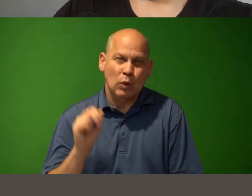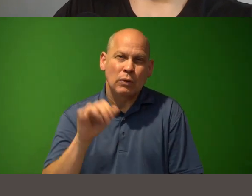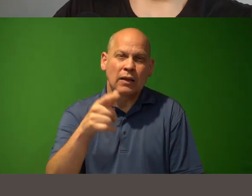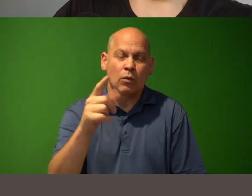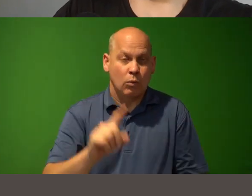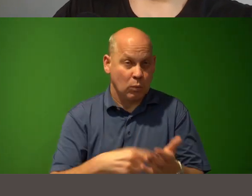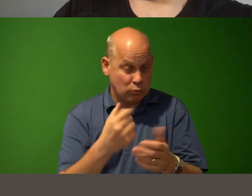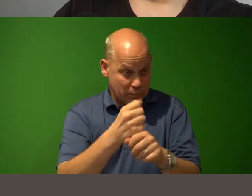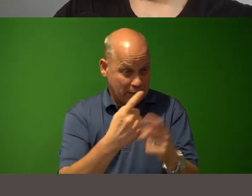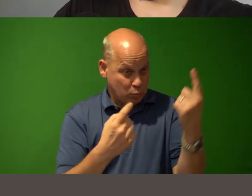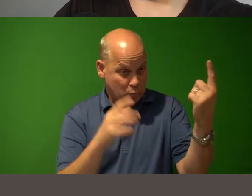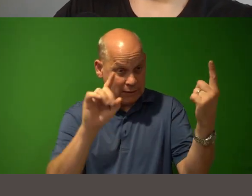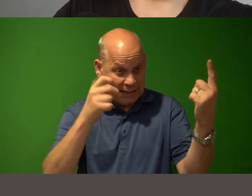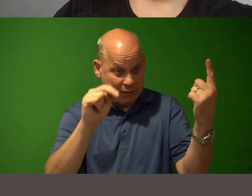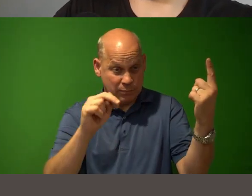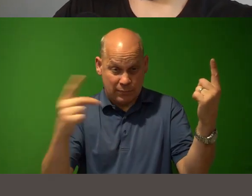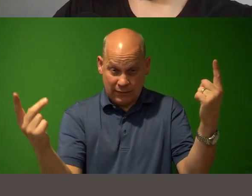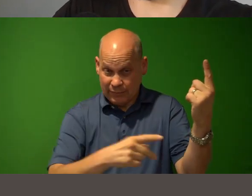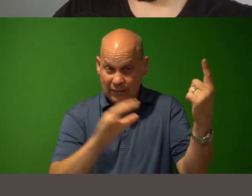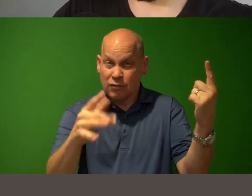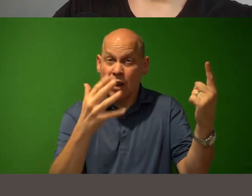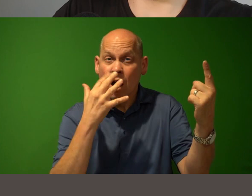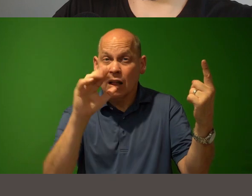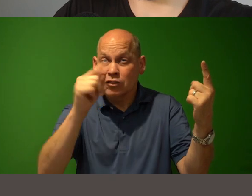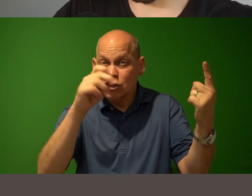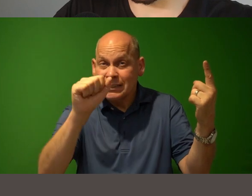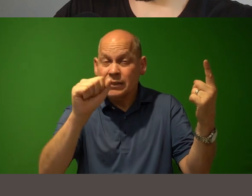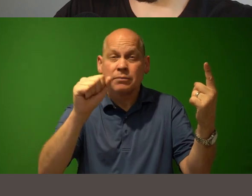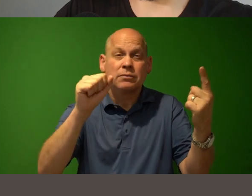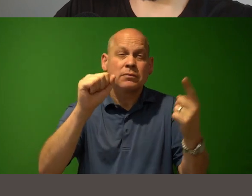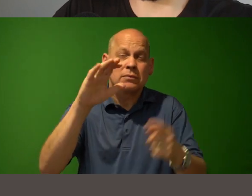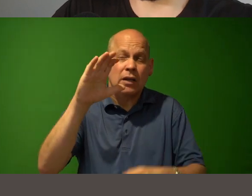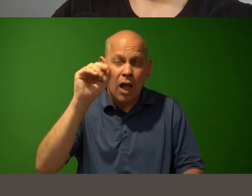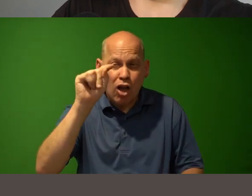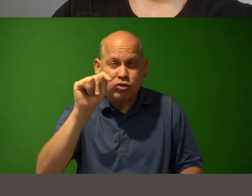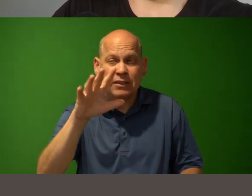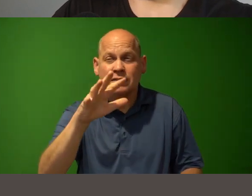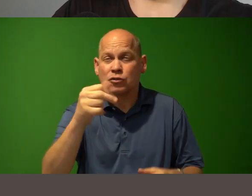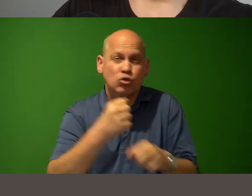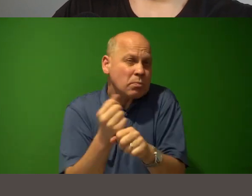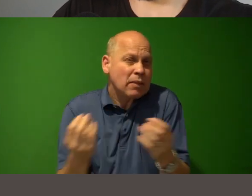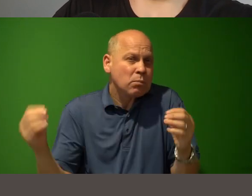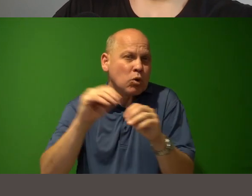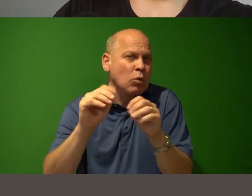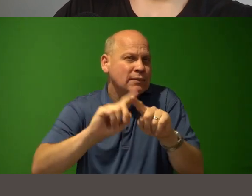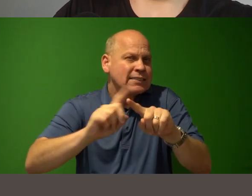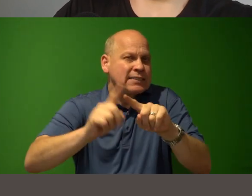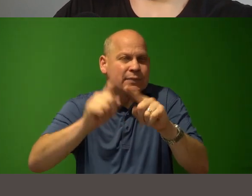you figured out your color schemes and contrast, you make more and different configurations and just host them